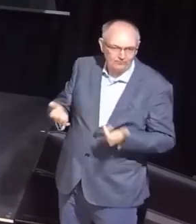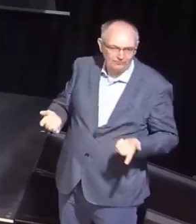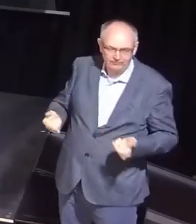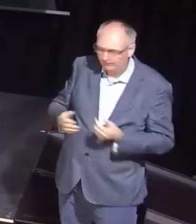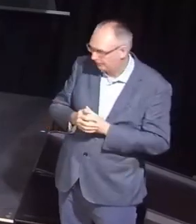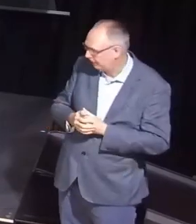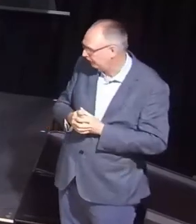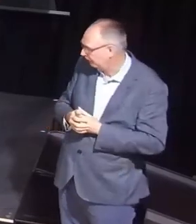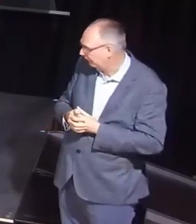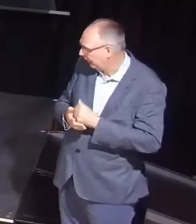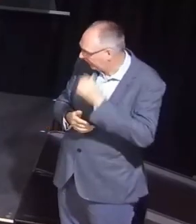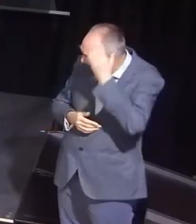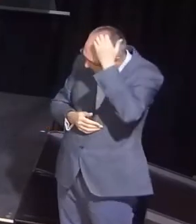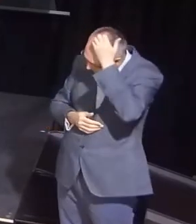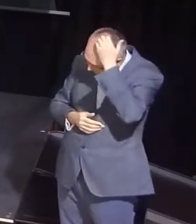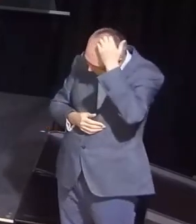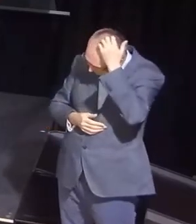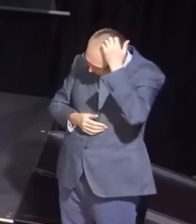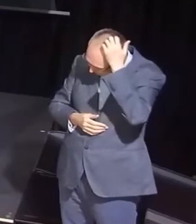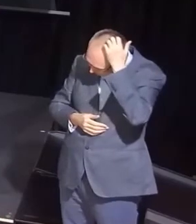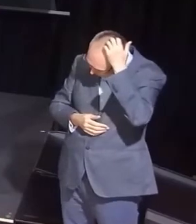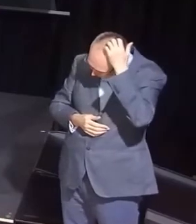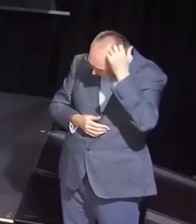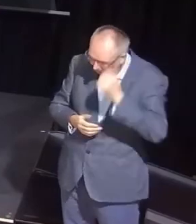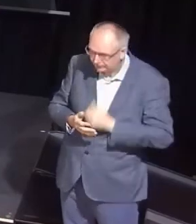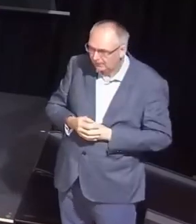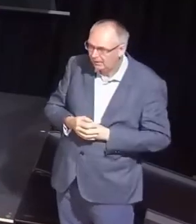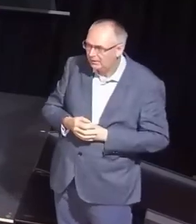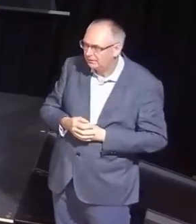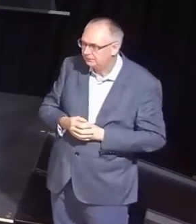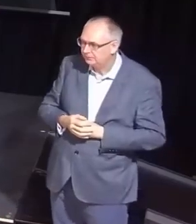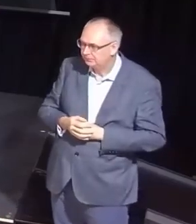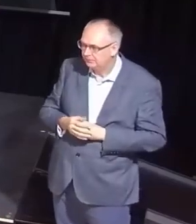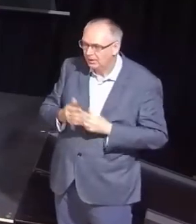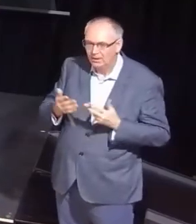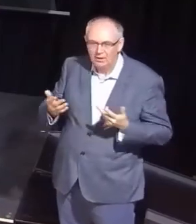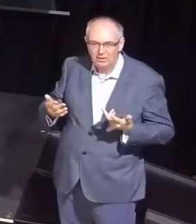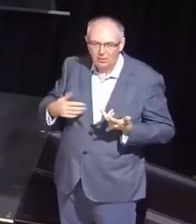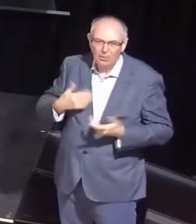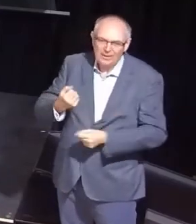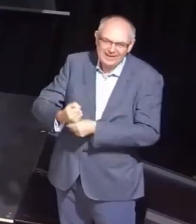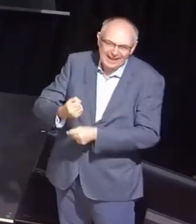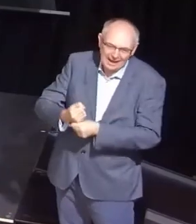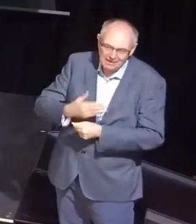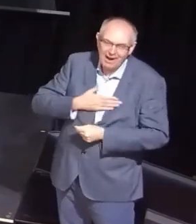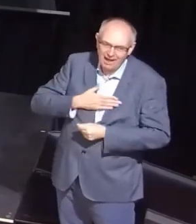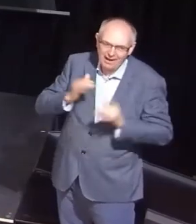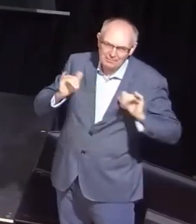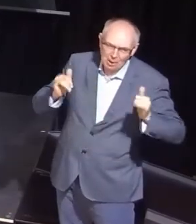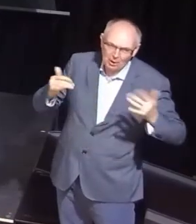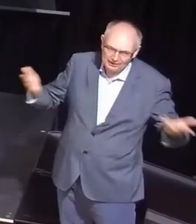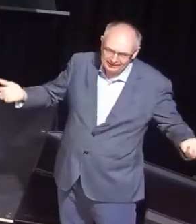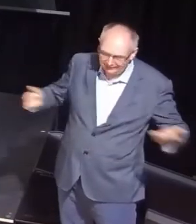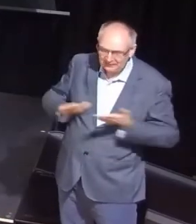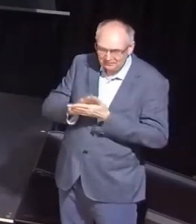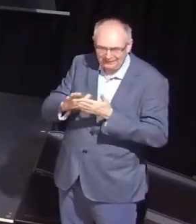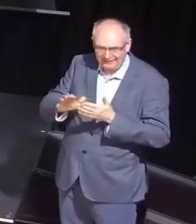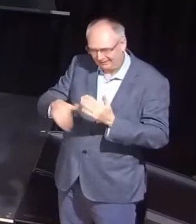We also, because... hey, we're in the games industry, we like to party, we had a little party afterwards. it was fantastic to get